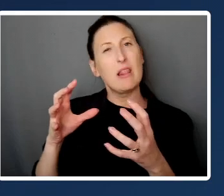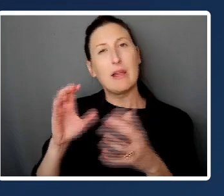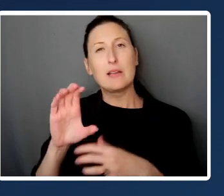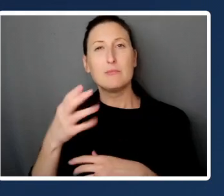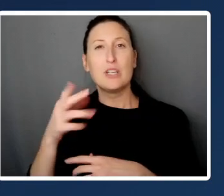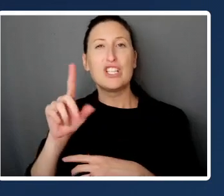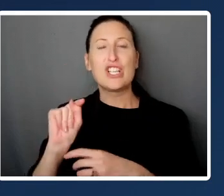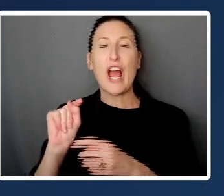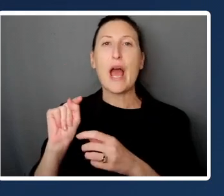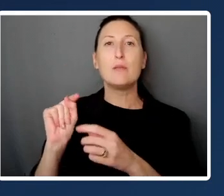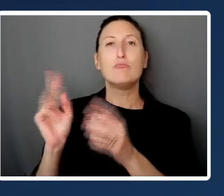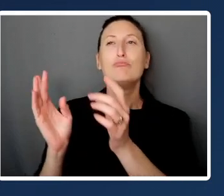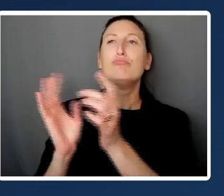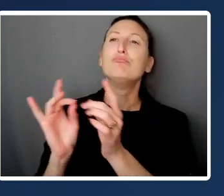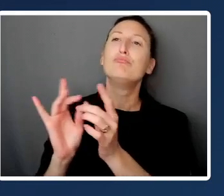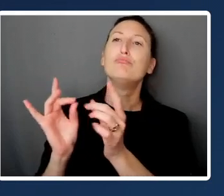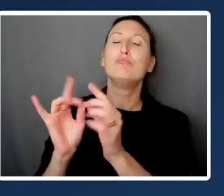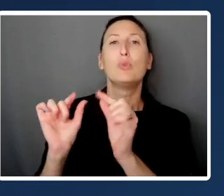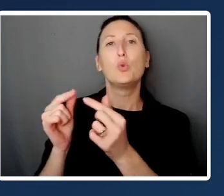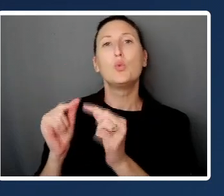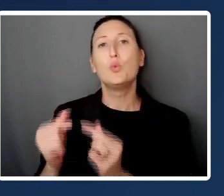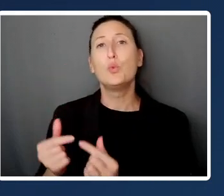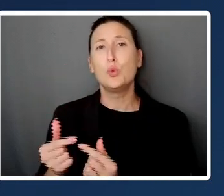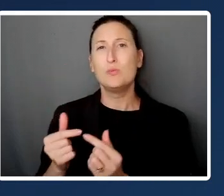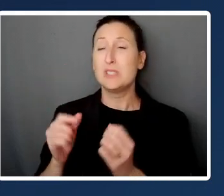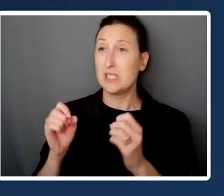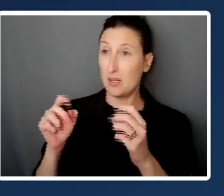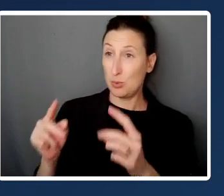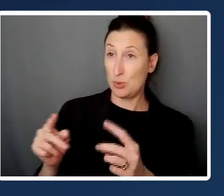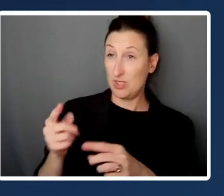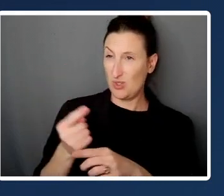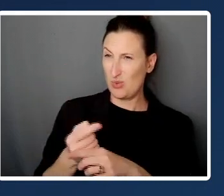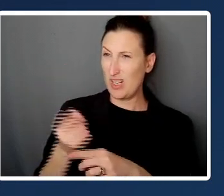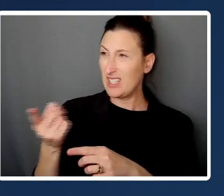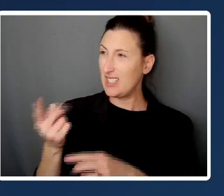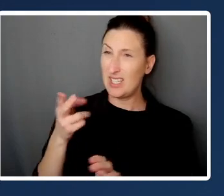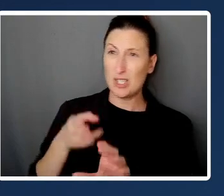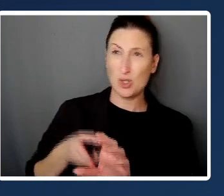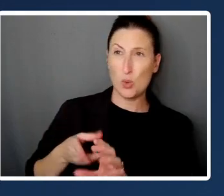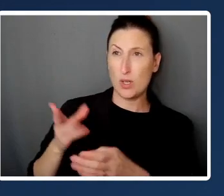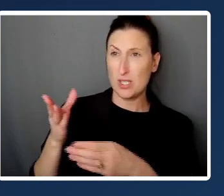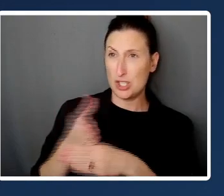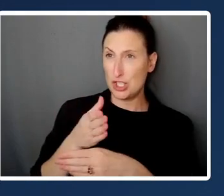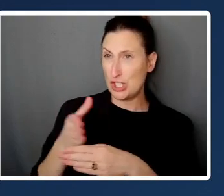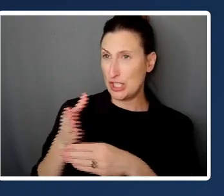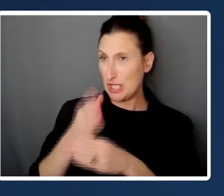the Museum on Main Street, is that correct, where they can join and share information.